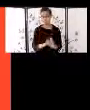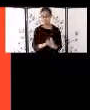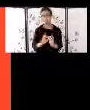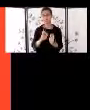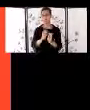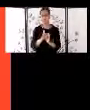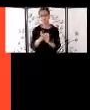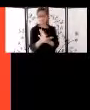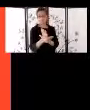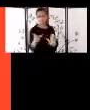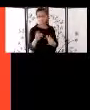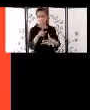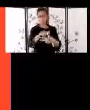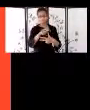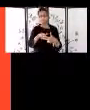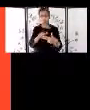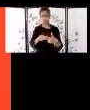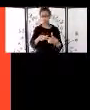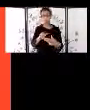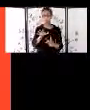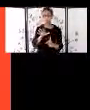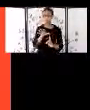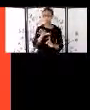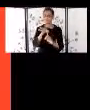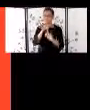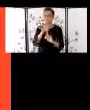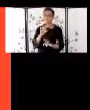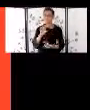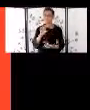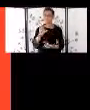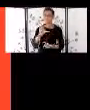in your application. We’ve chosen to use descriptions this year